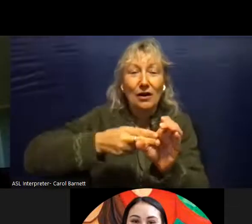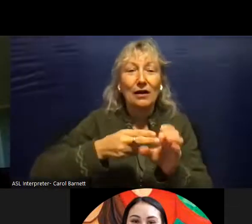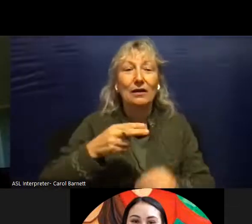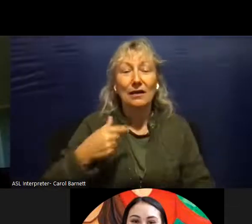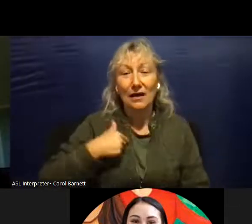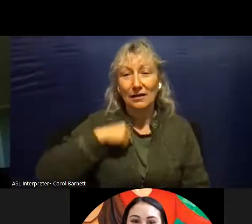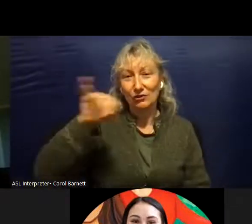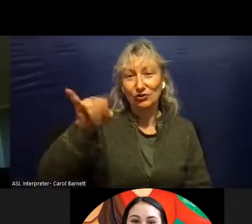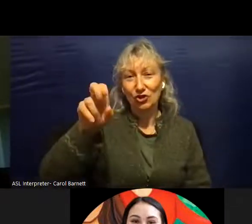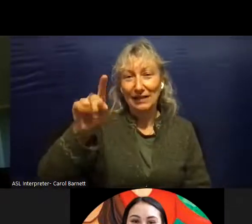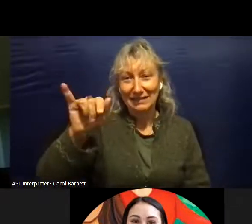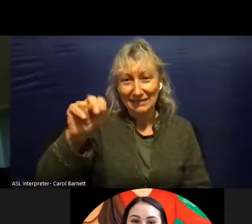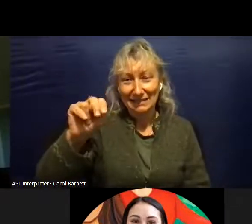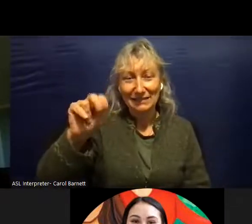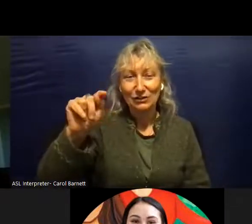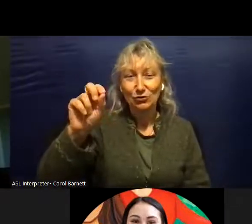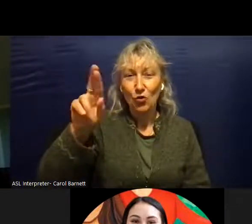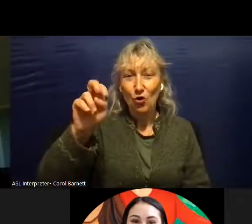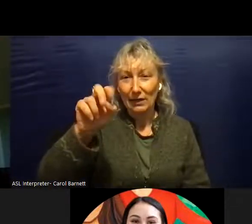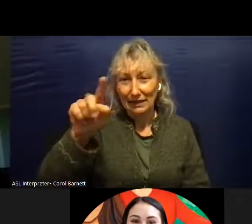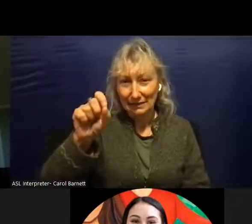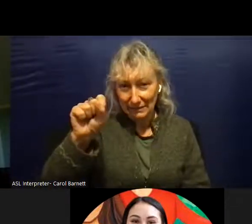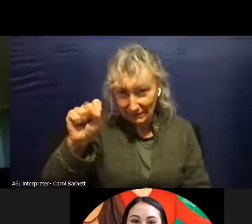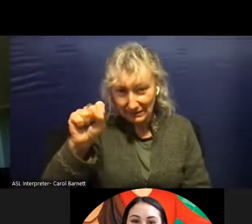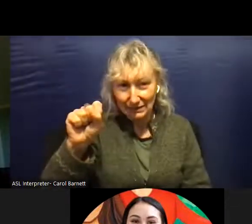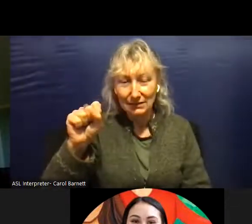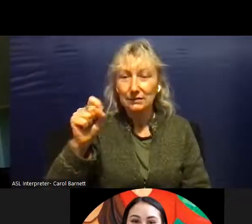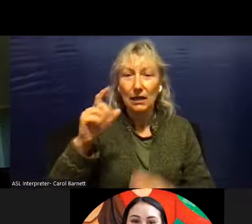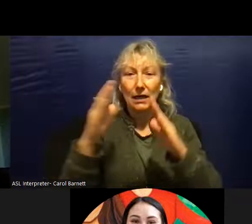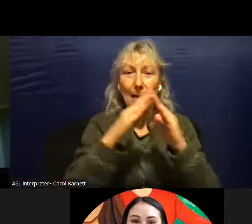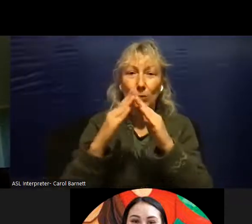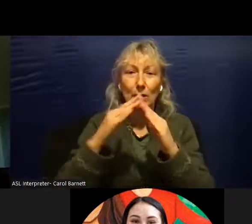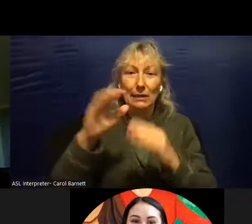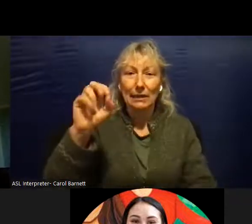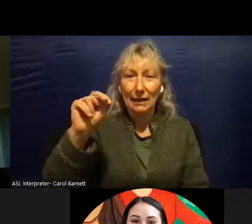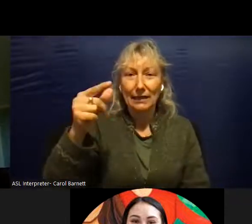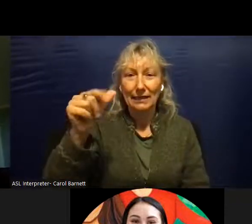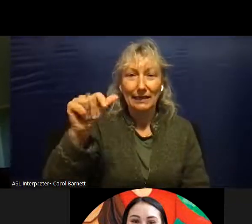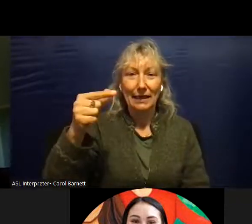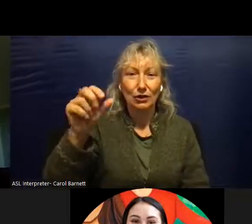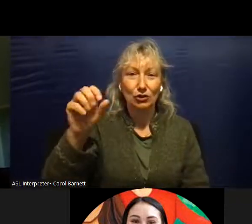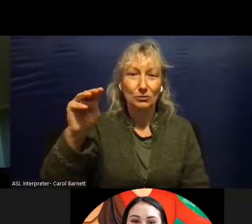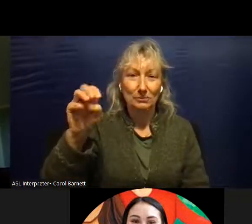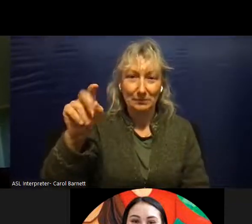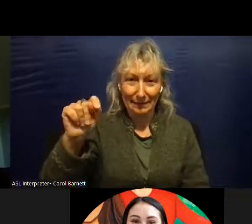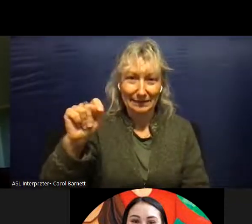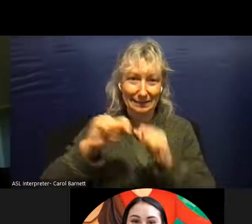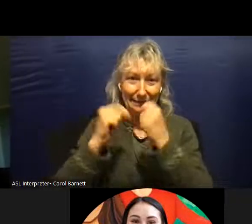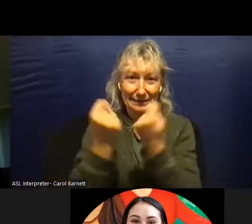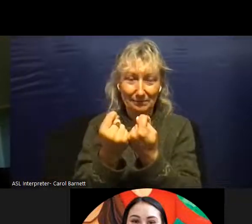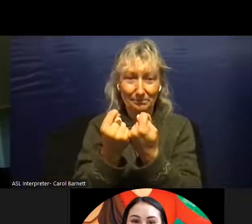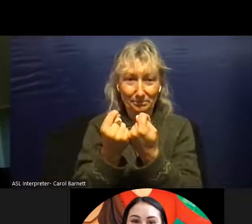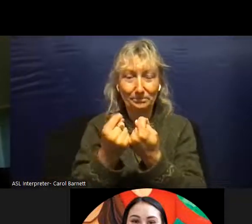I just wanted to introduce myself, since I kind of came in late.